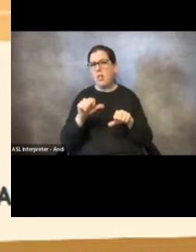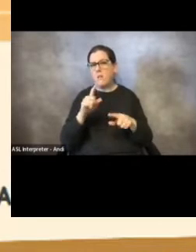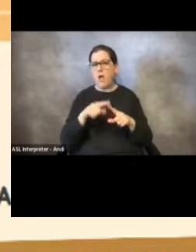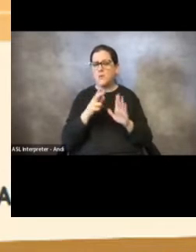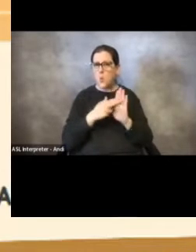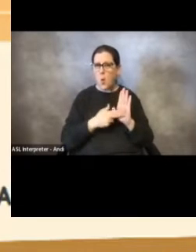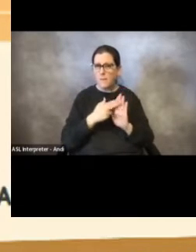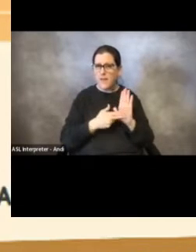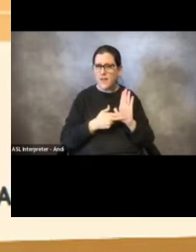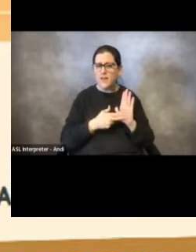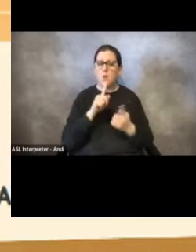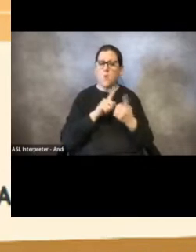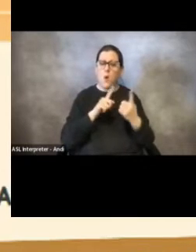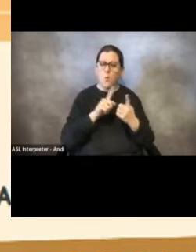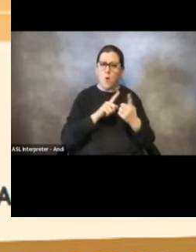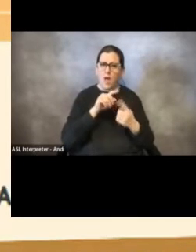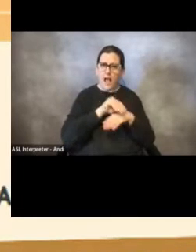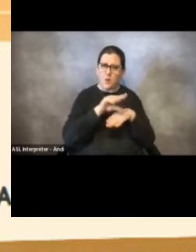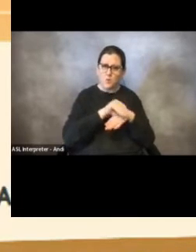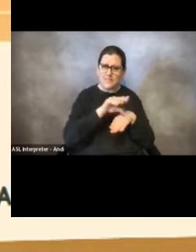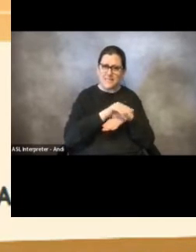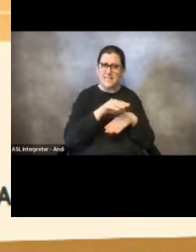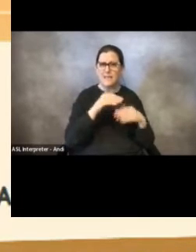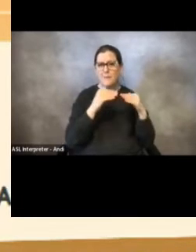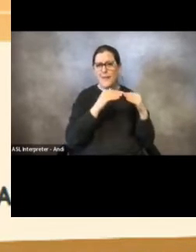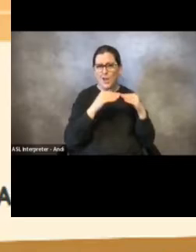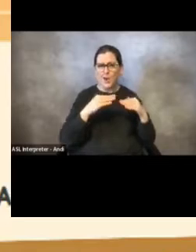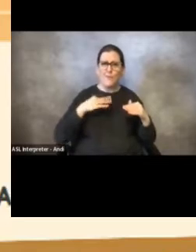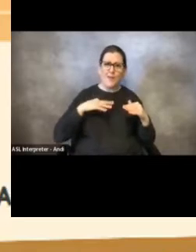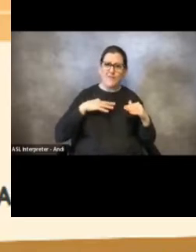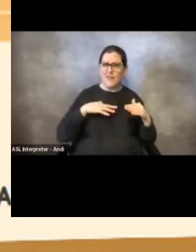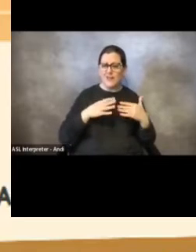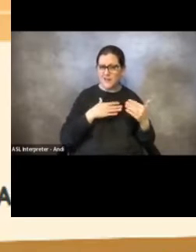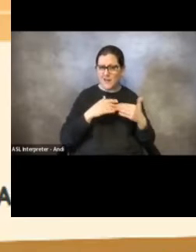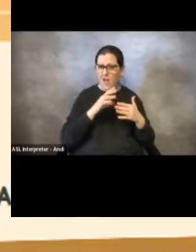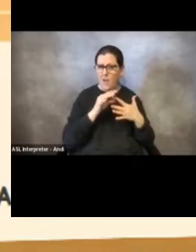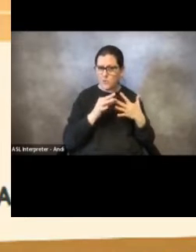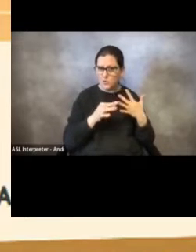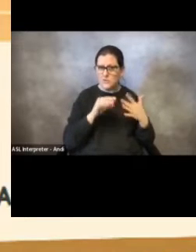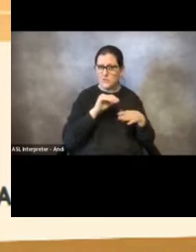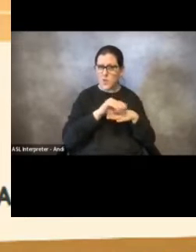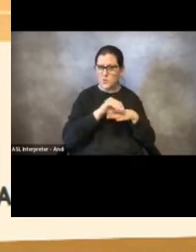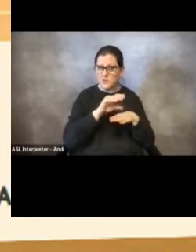on one counseling. It could be peer counseling, benefits, counseling, options, counseling, and this idea of governance and